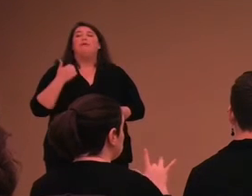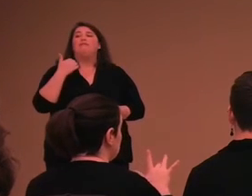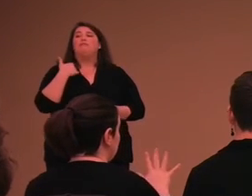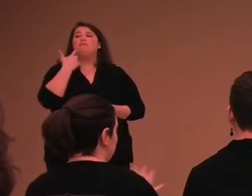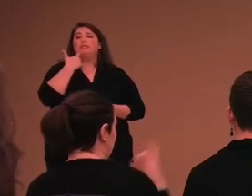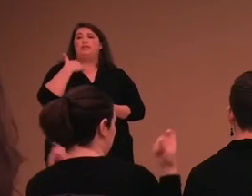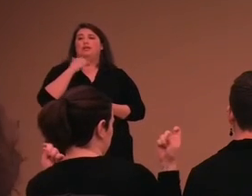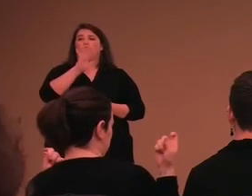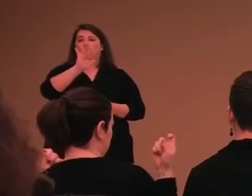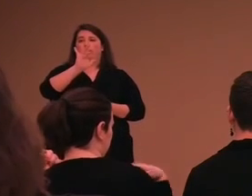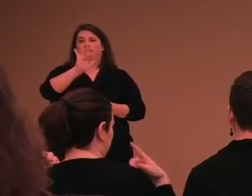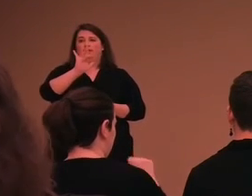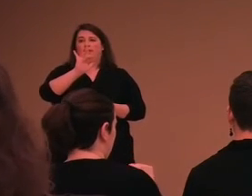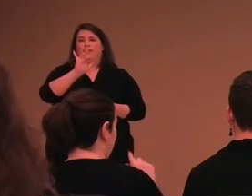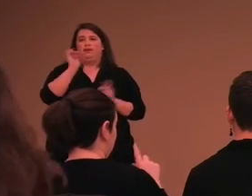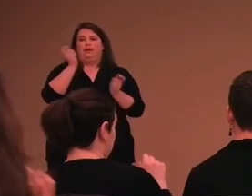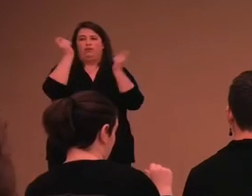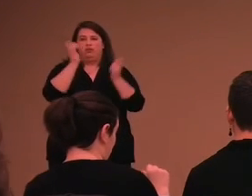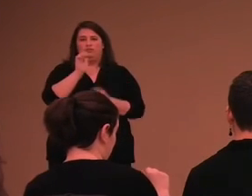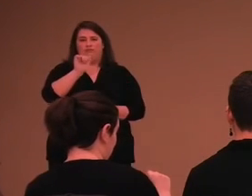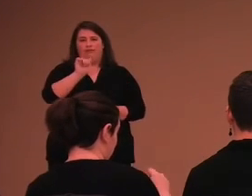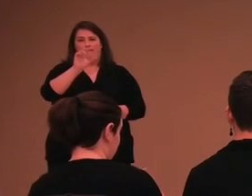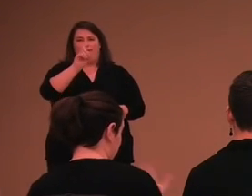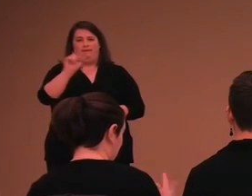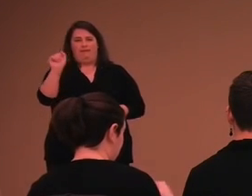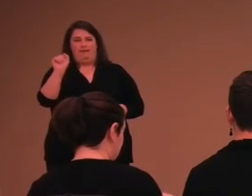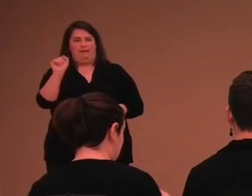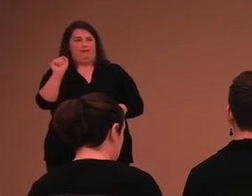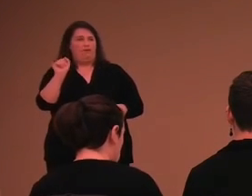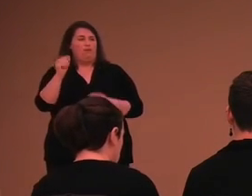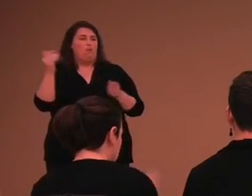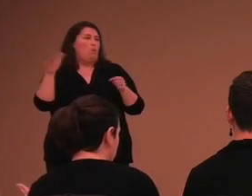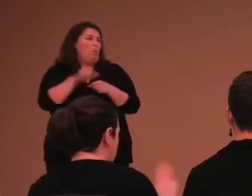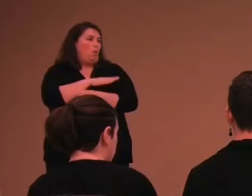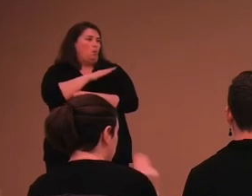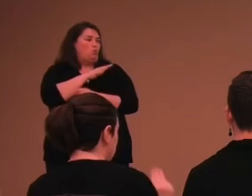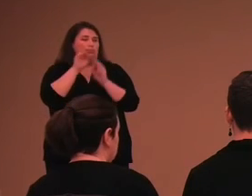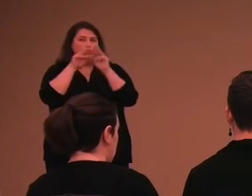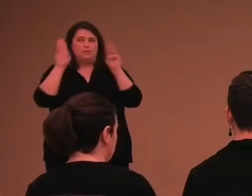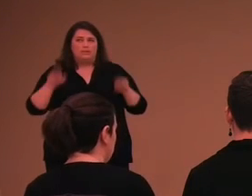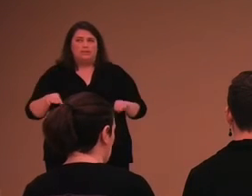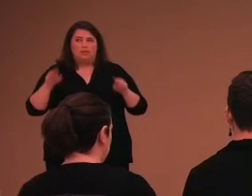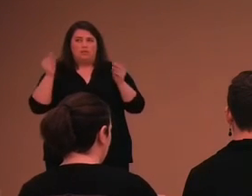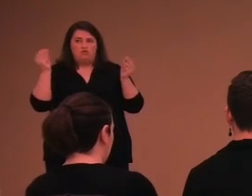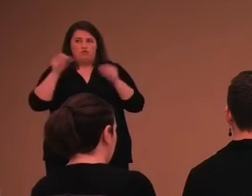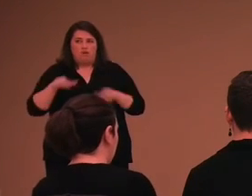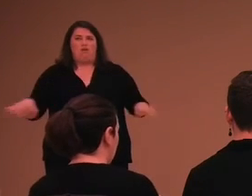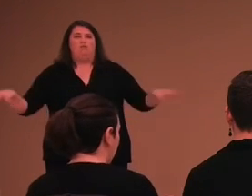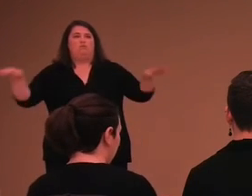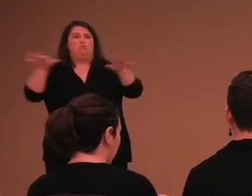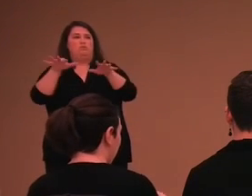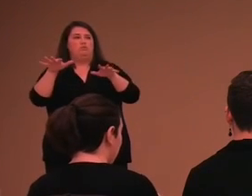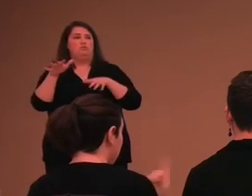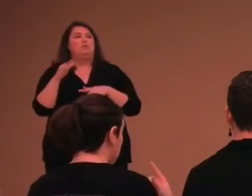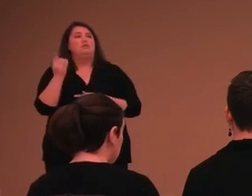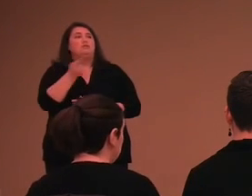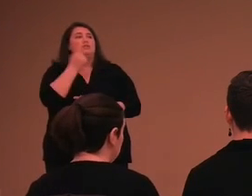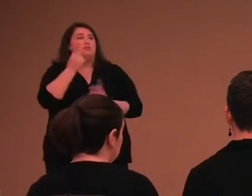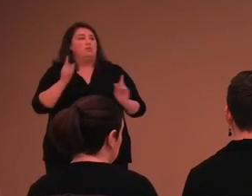Of a DEA event throughout the whole museum and on our grounds. I will tell you that someone's wheelchair broke in our Grand Hall